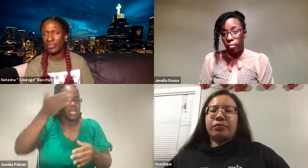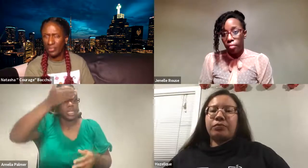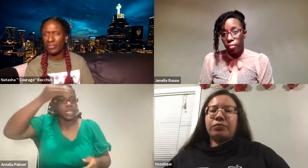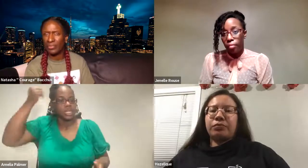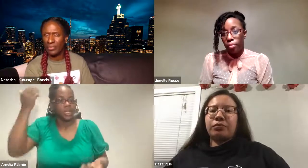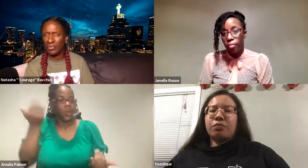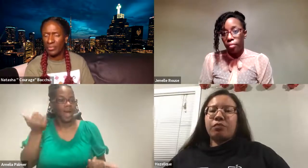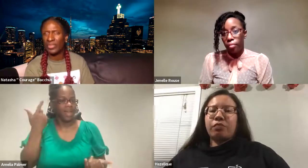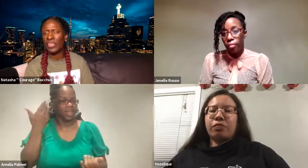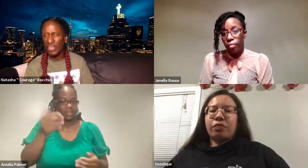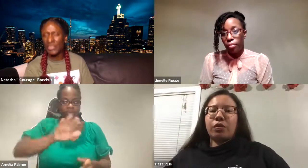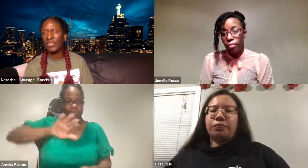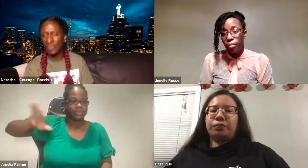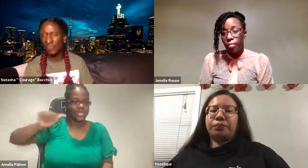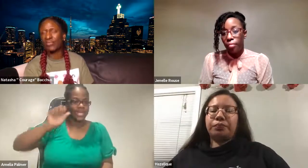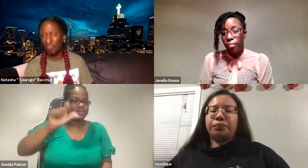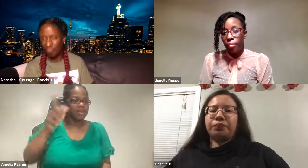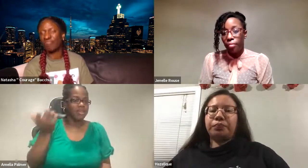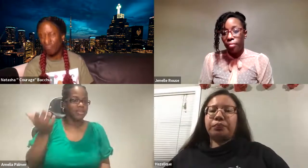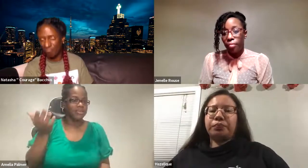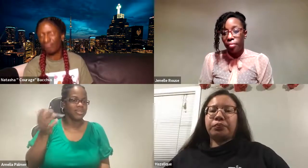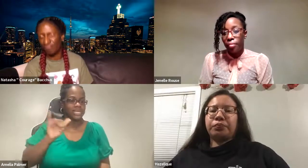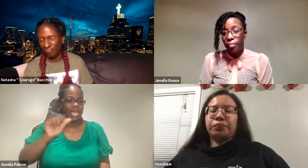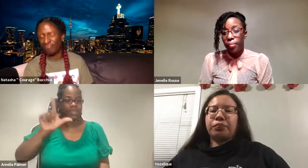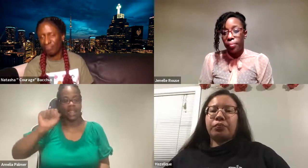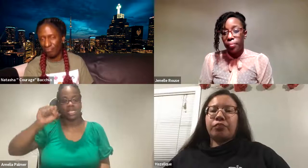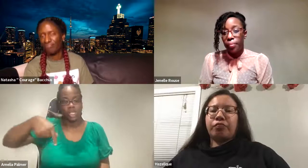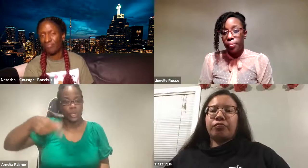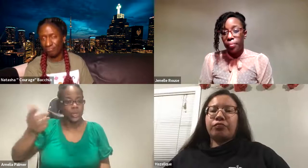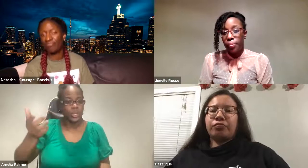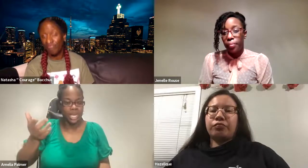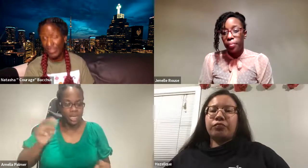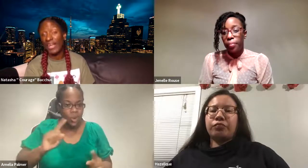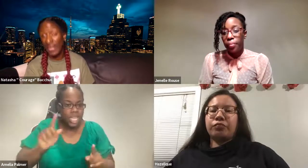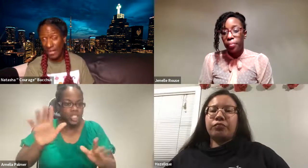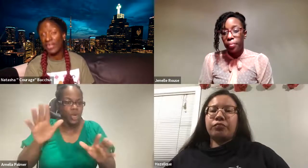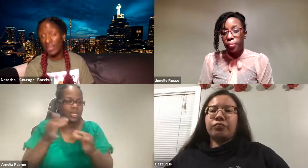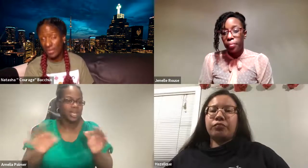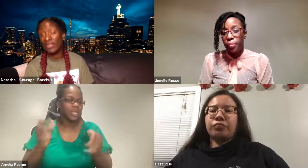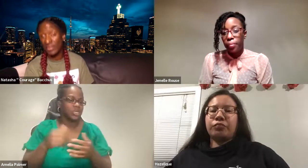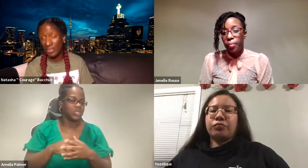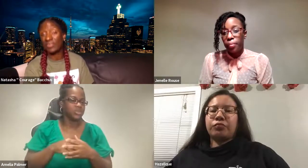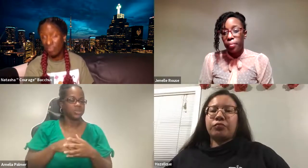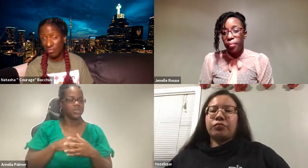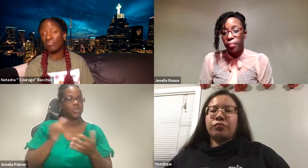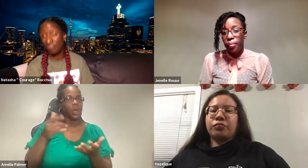have languages that have been erased or forgotten due to asl taking over or lsq taking over